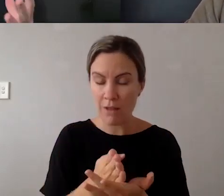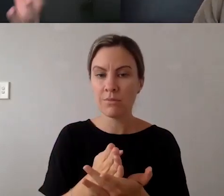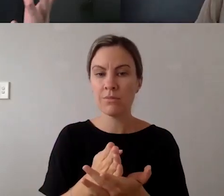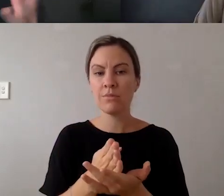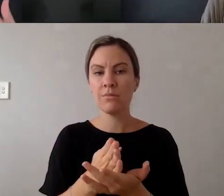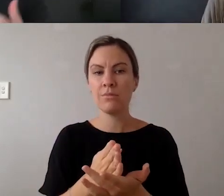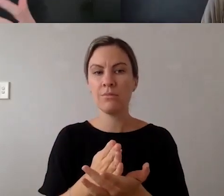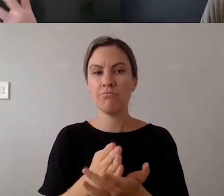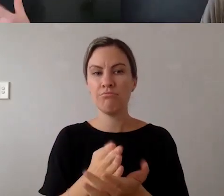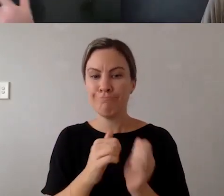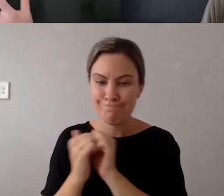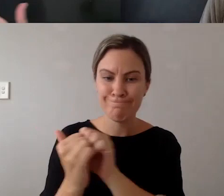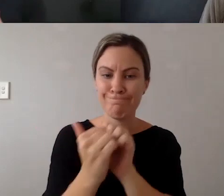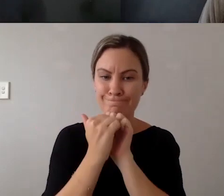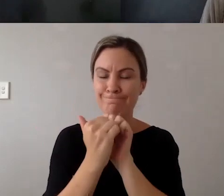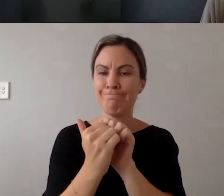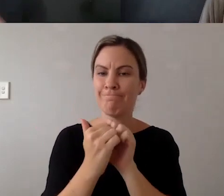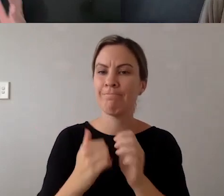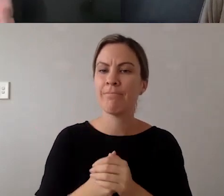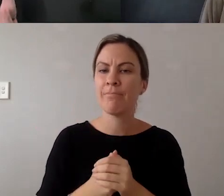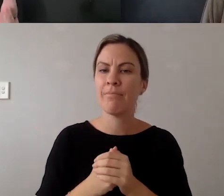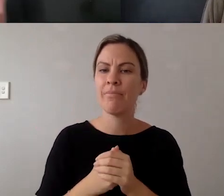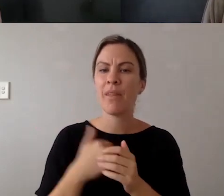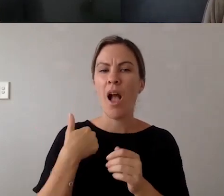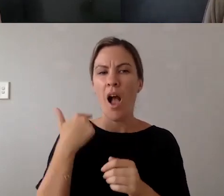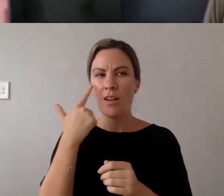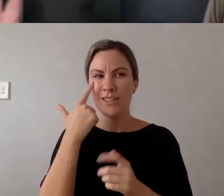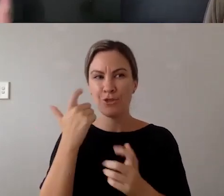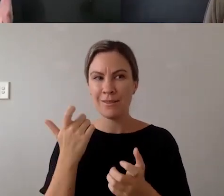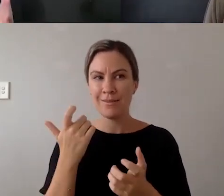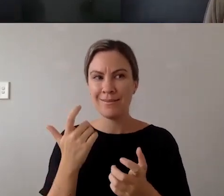why I sort of suggest building that culture not to deal with the crisis